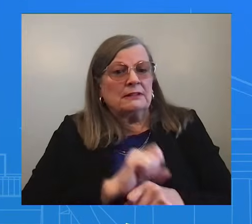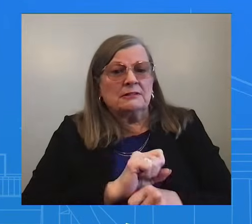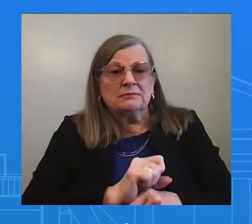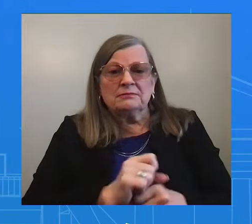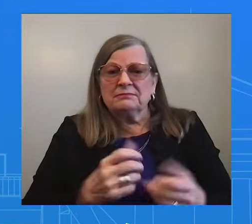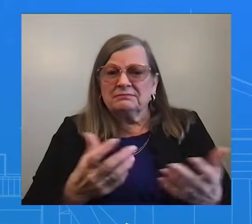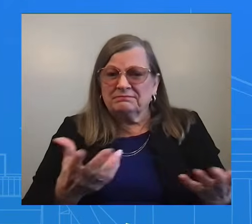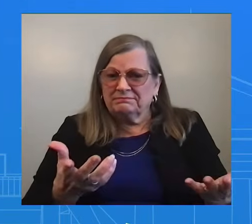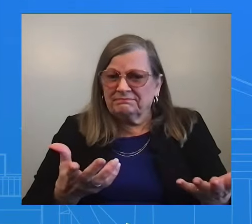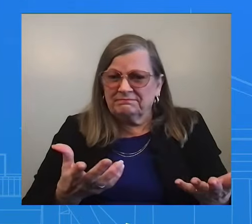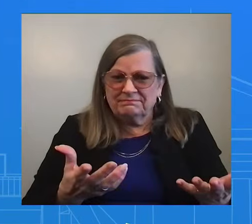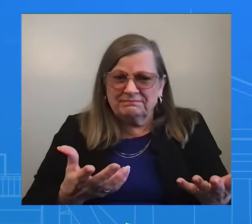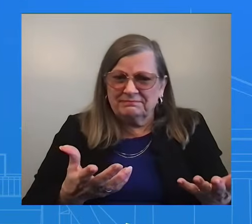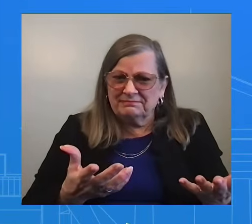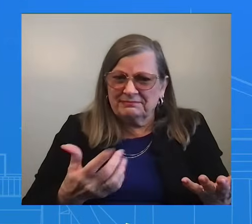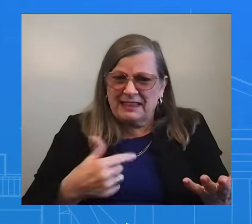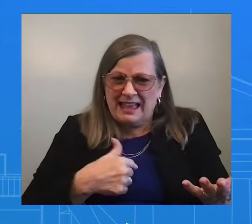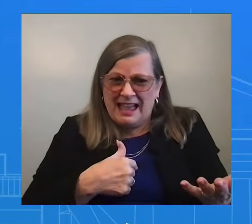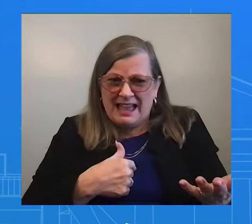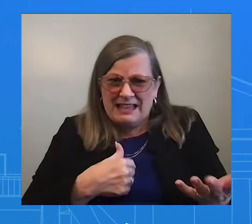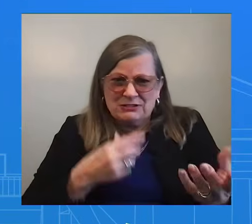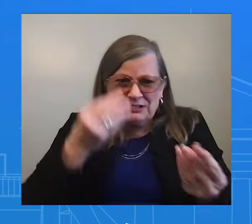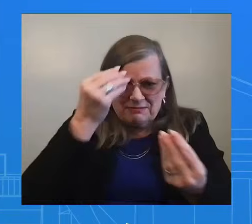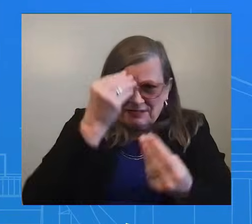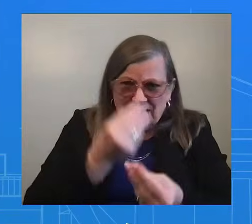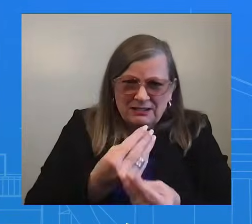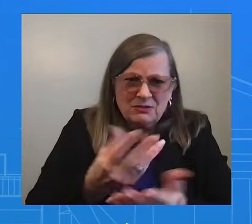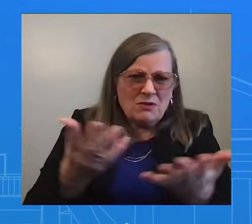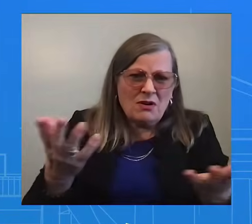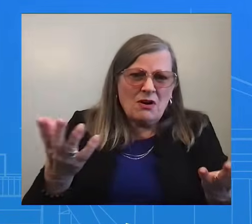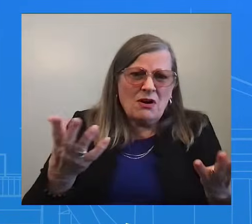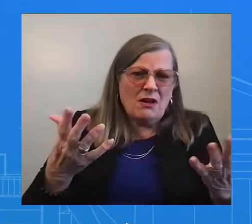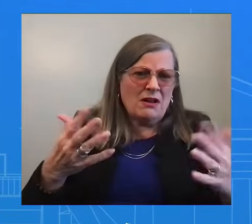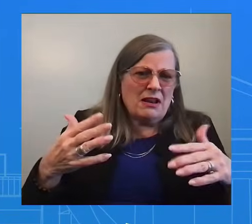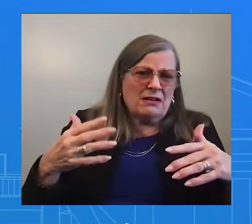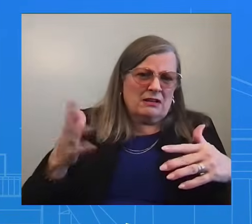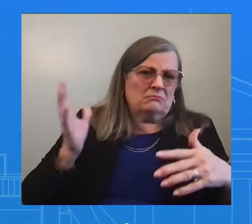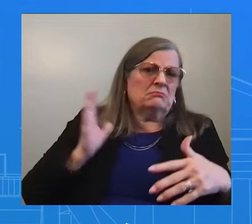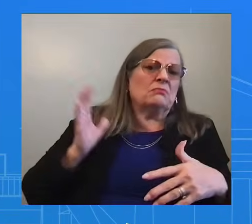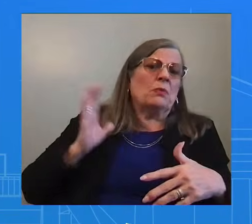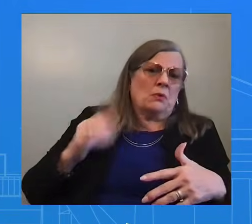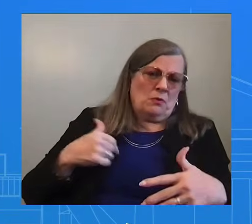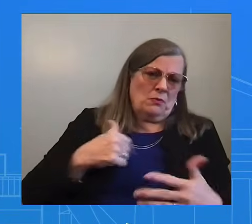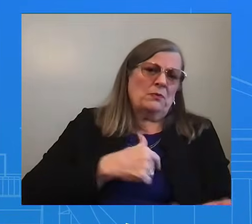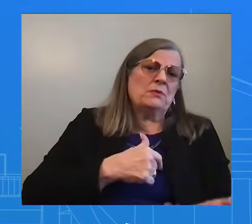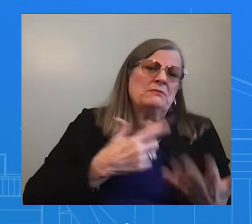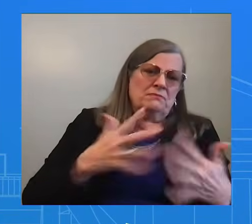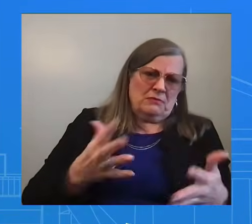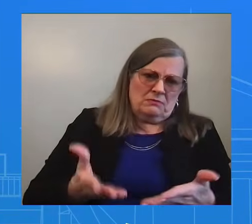we did in recent days put forward a serious proposal. The Russians rebuffed it, regardless of what Mr. Putin says.